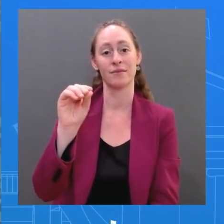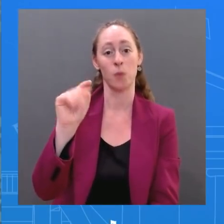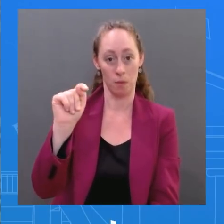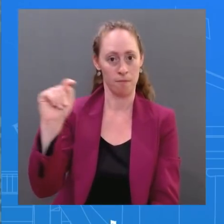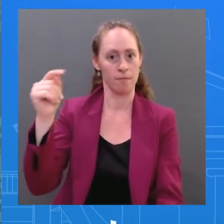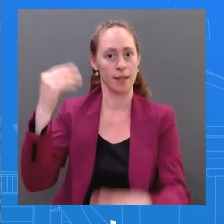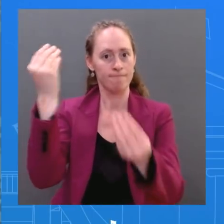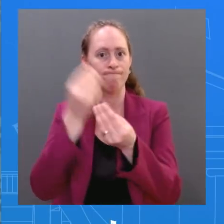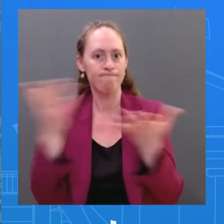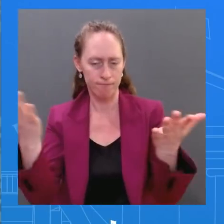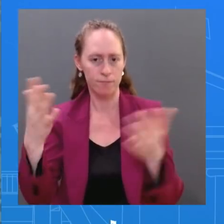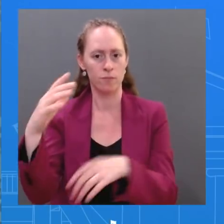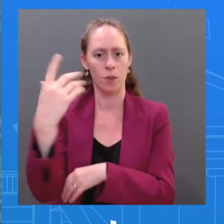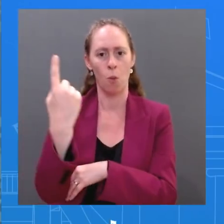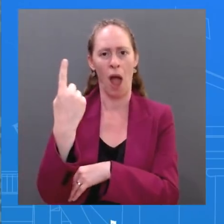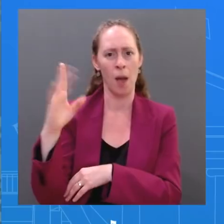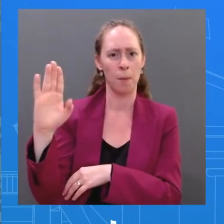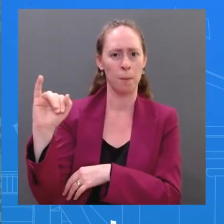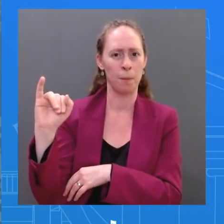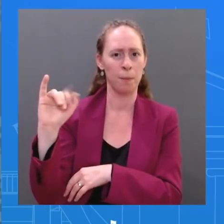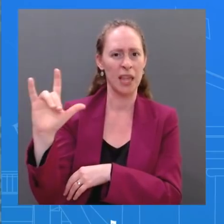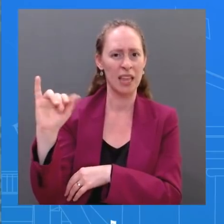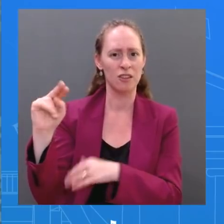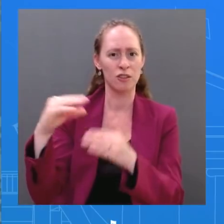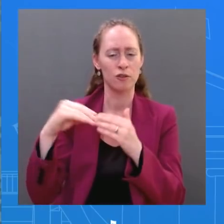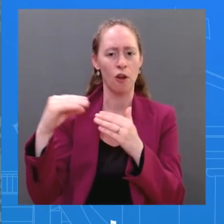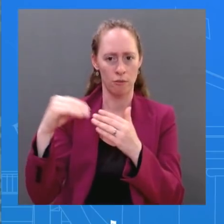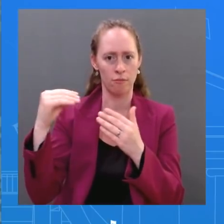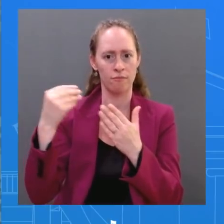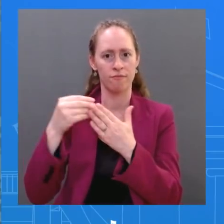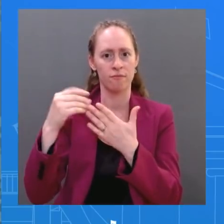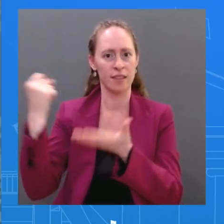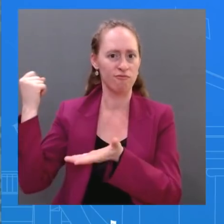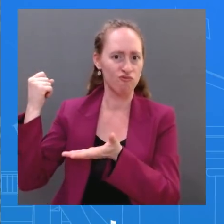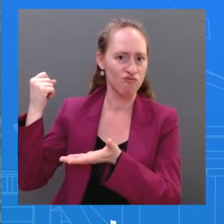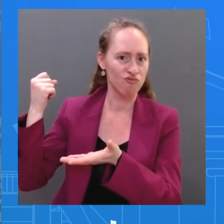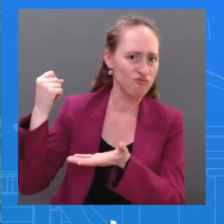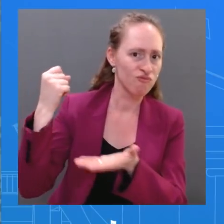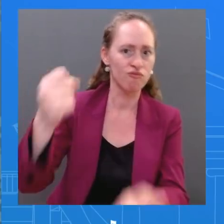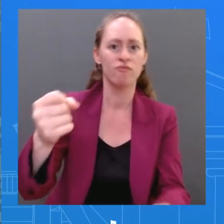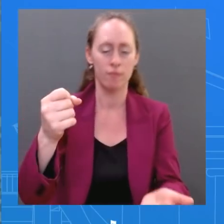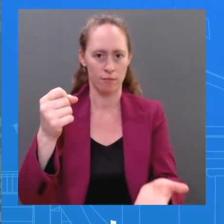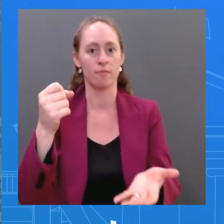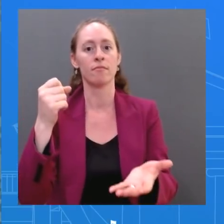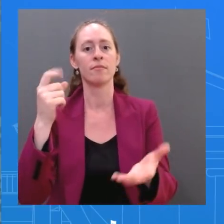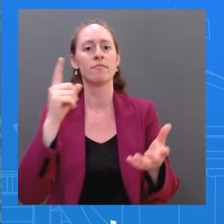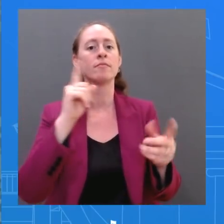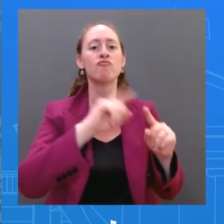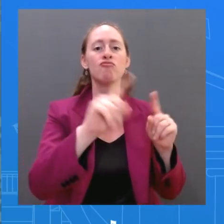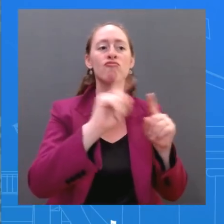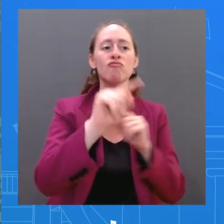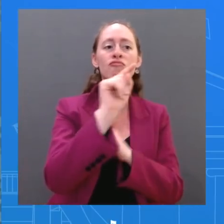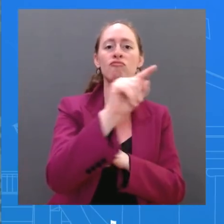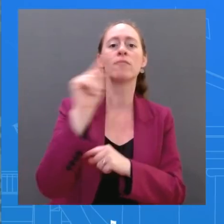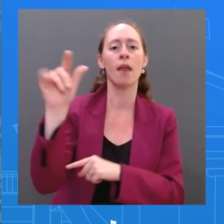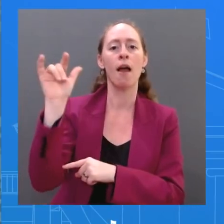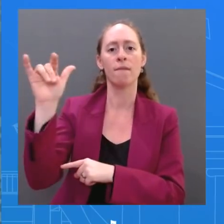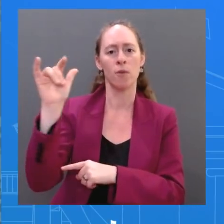to 85 airports across the United States to modernize their terminals. For example, in Orlando, we're --